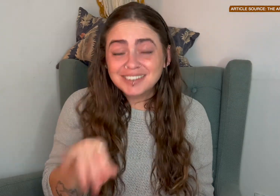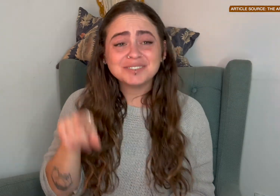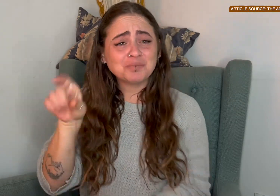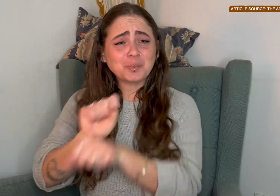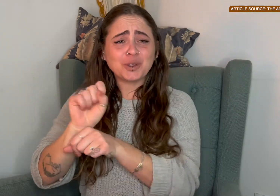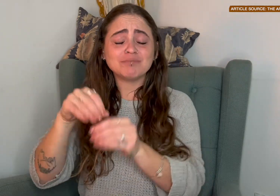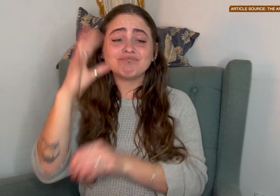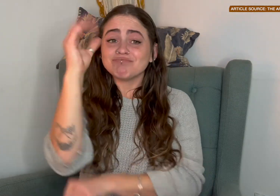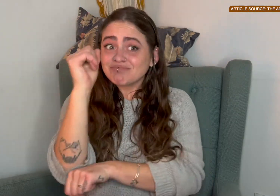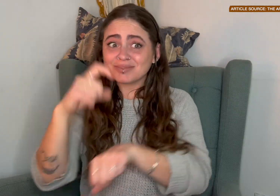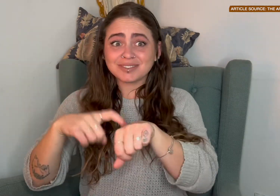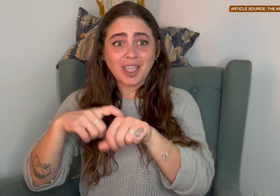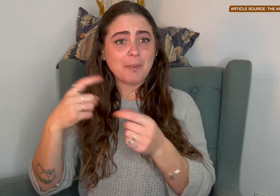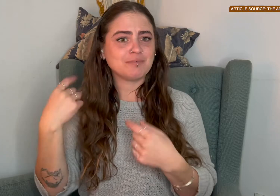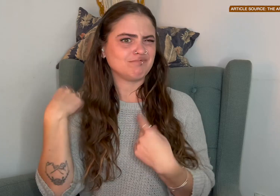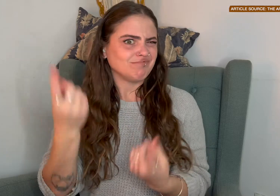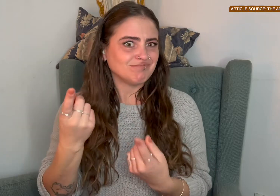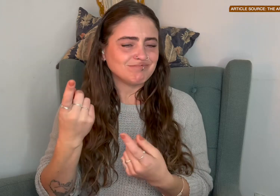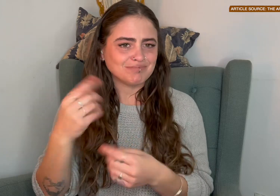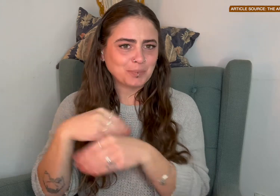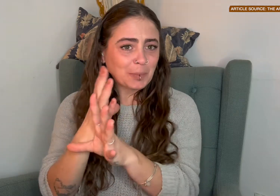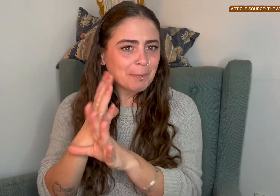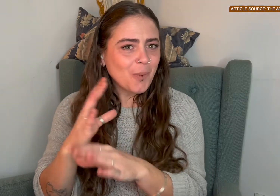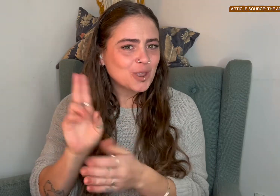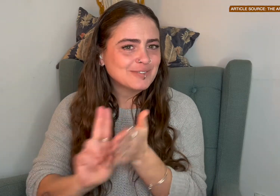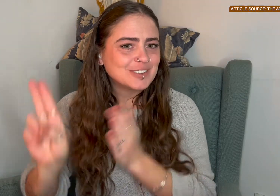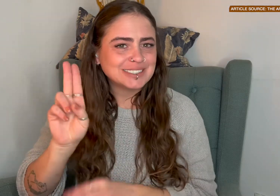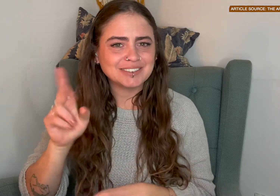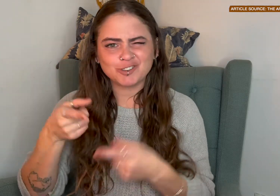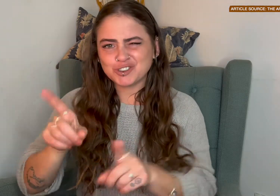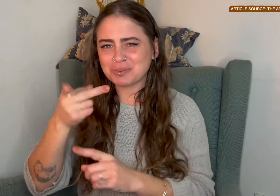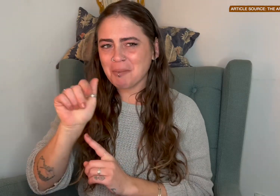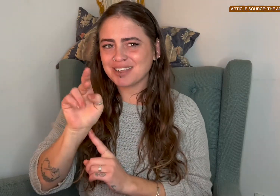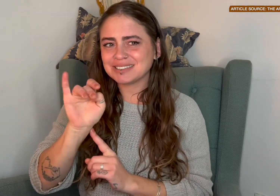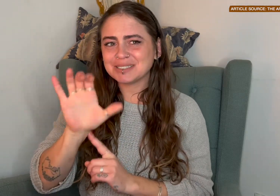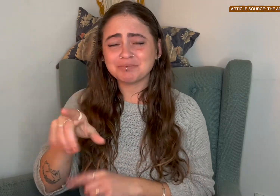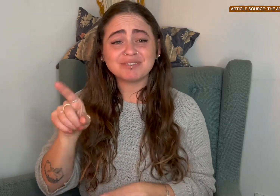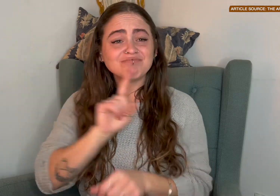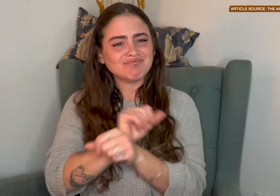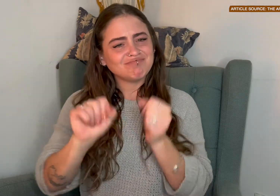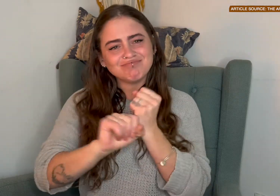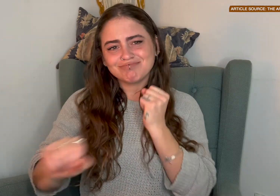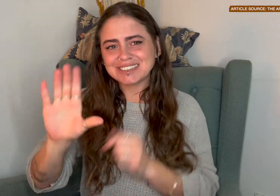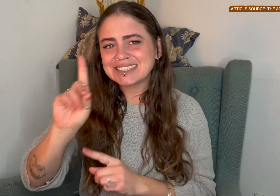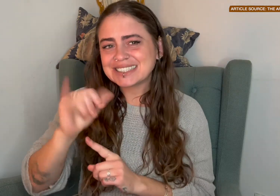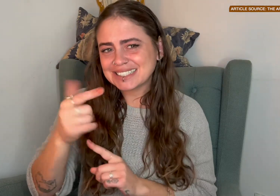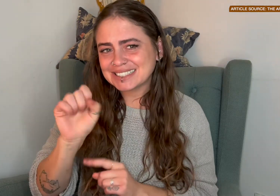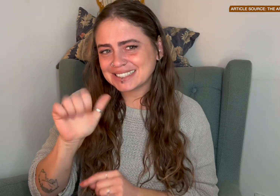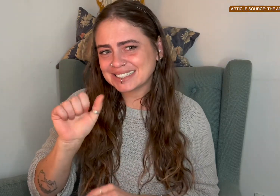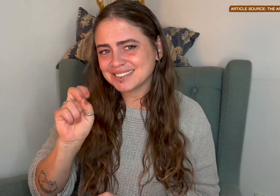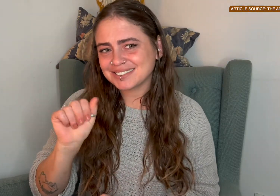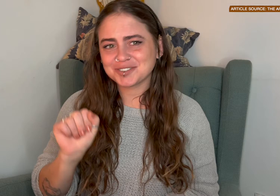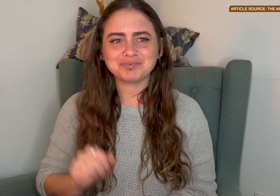working in record time as remote university instruction during the pandemic extended dig seasons.